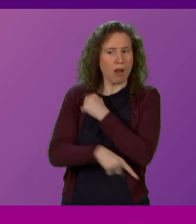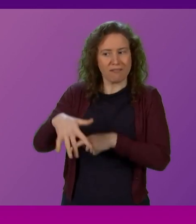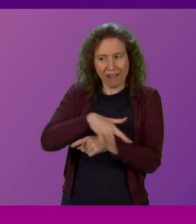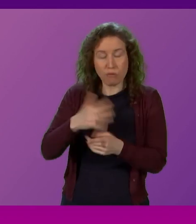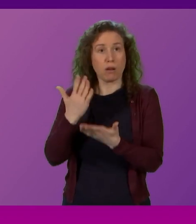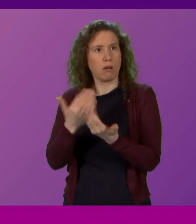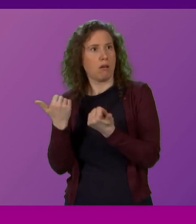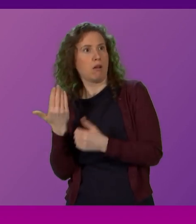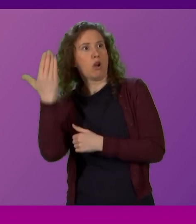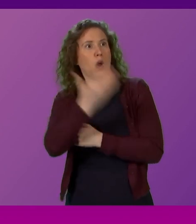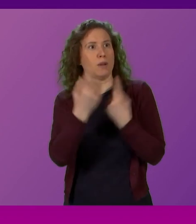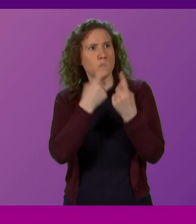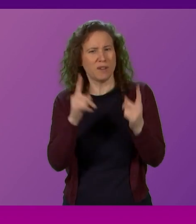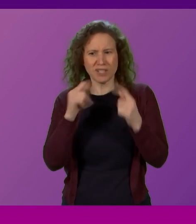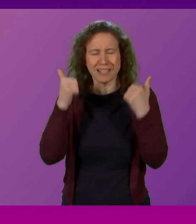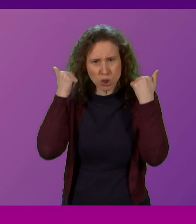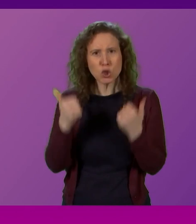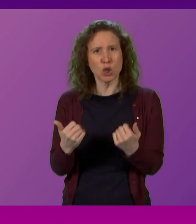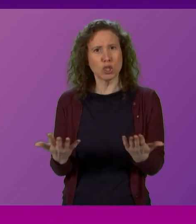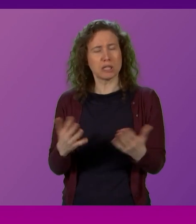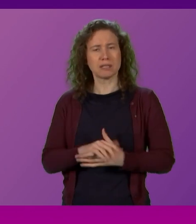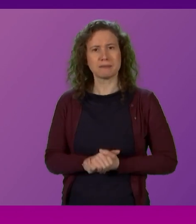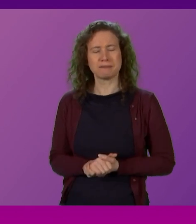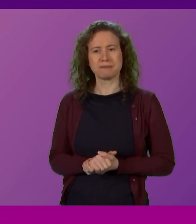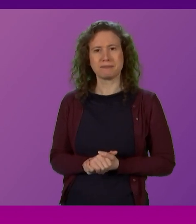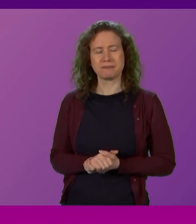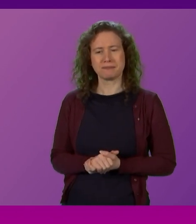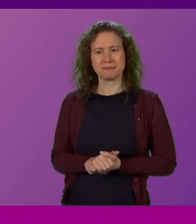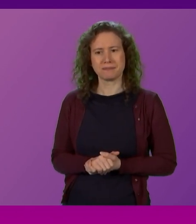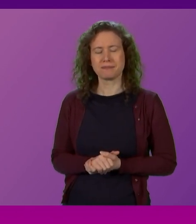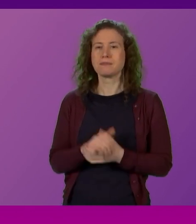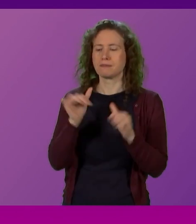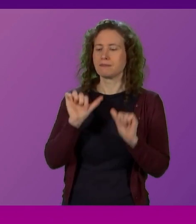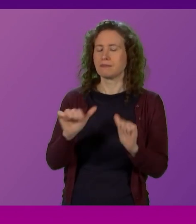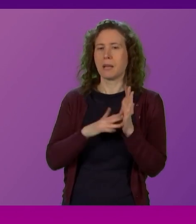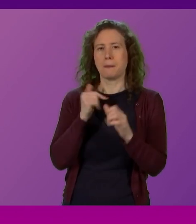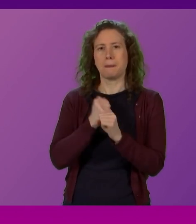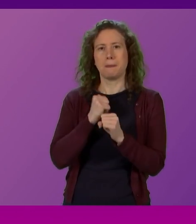our universities.